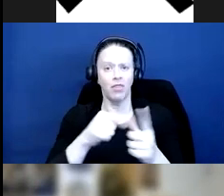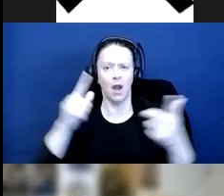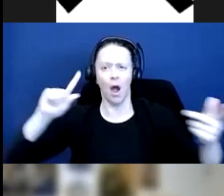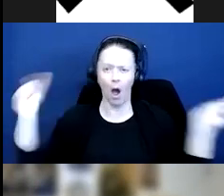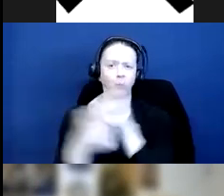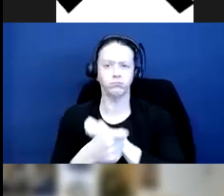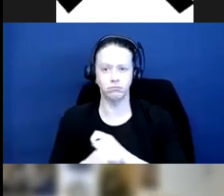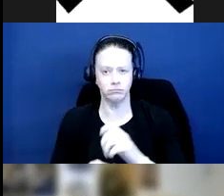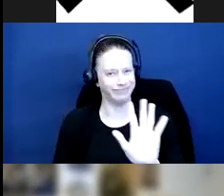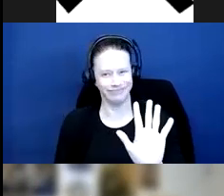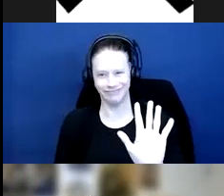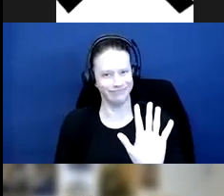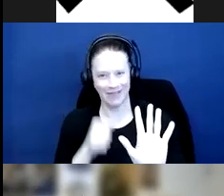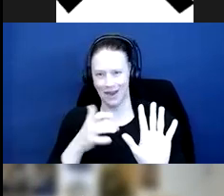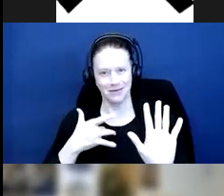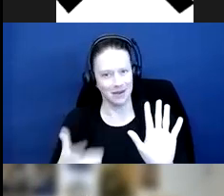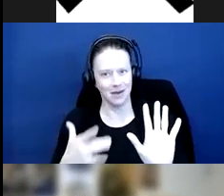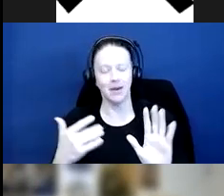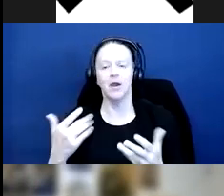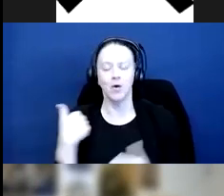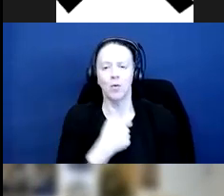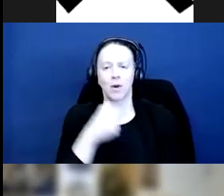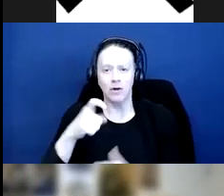many sessions with lots of community work